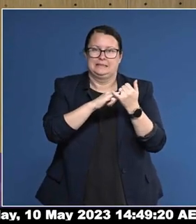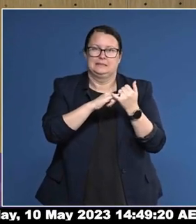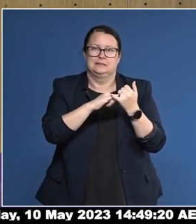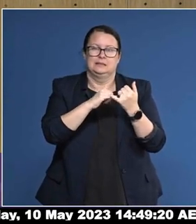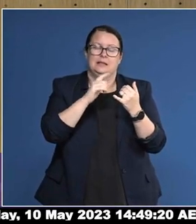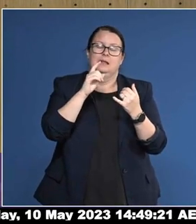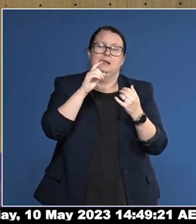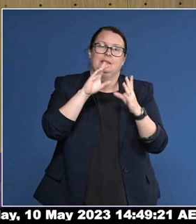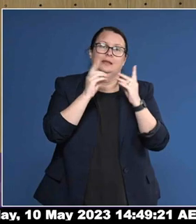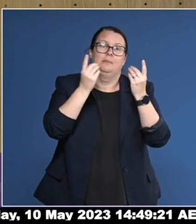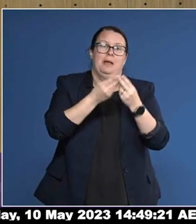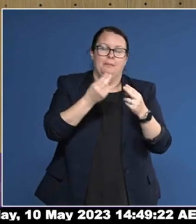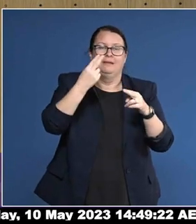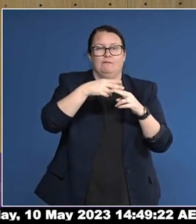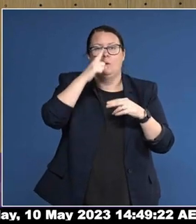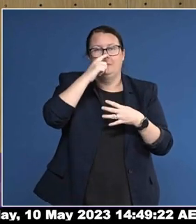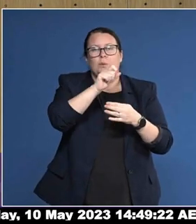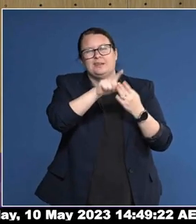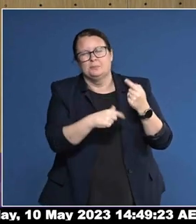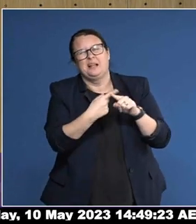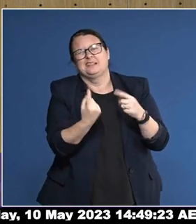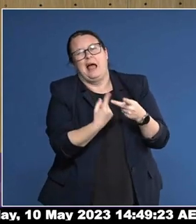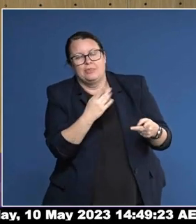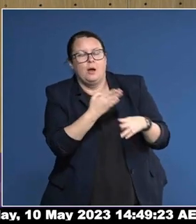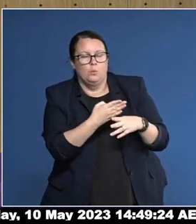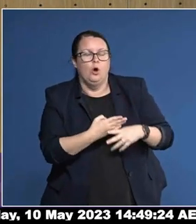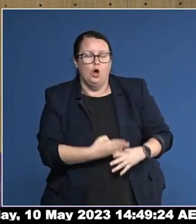with disability. We have, as part of that role - as we mentioned earlier, we have